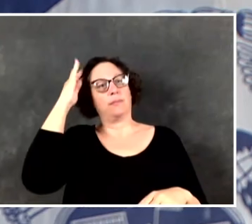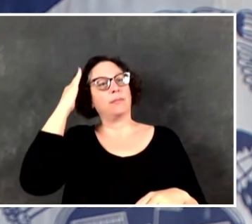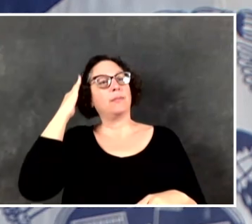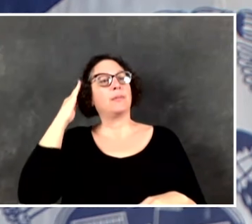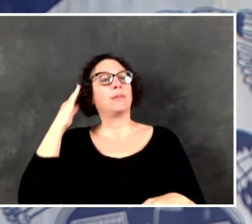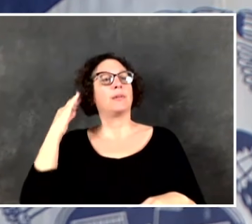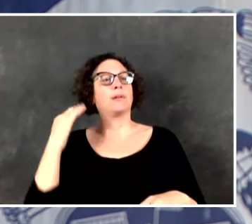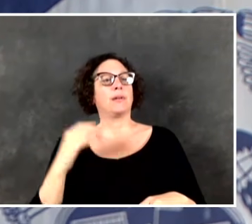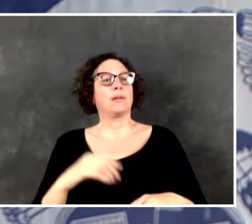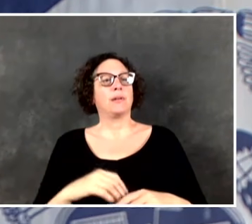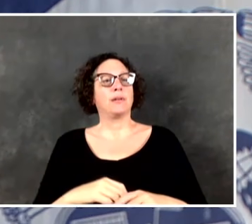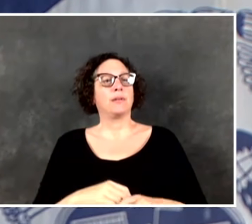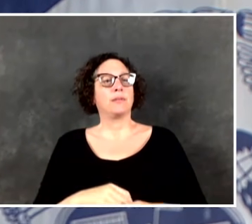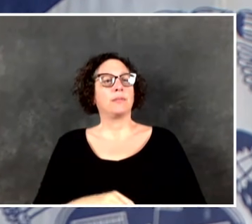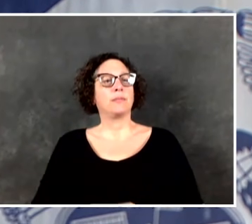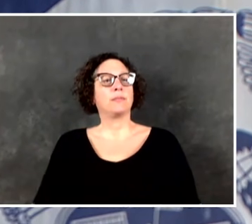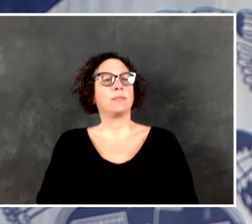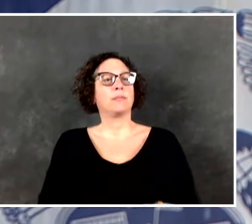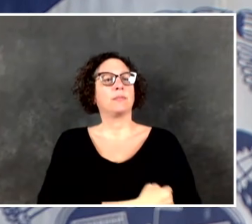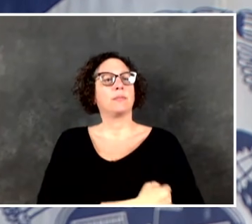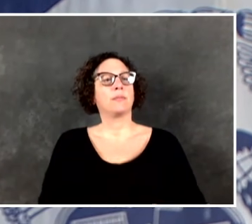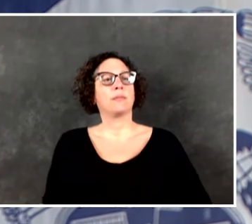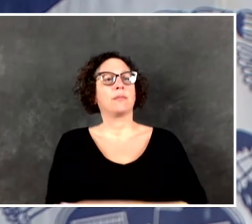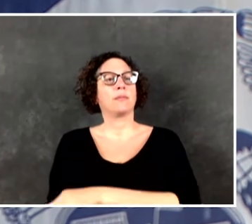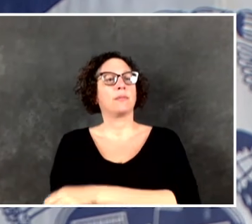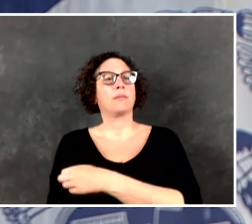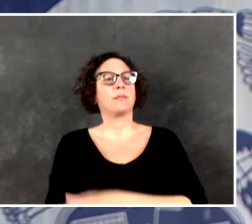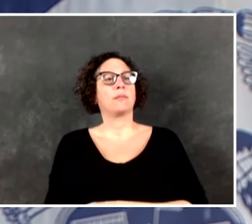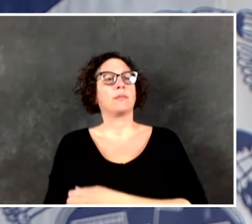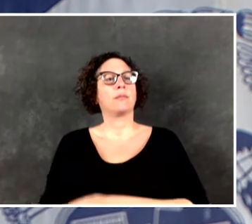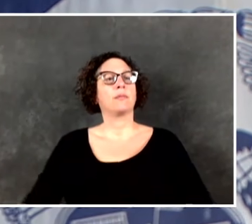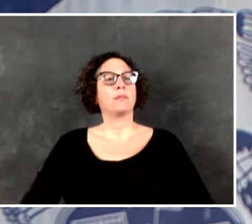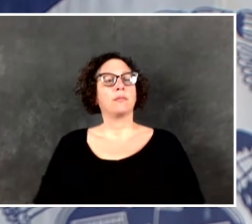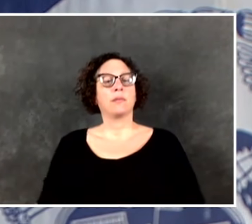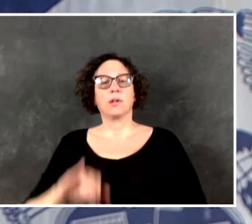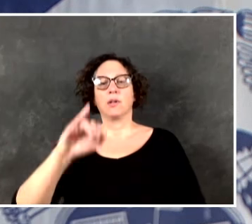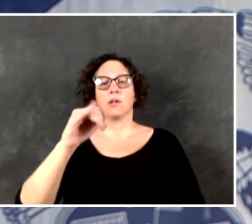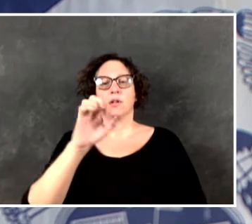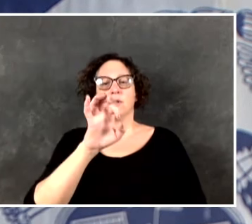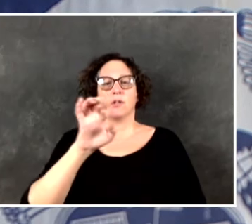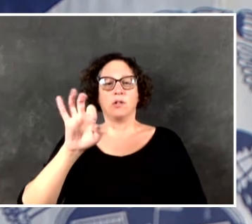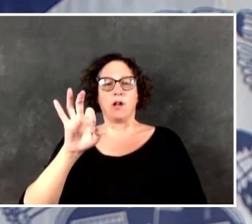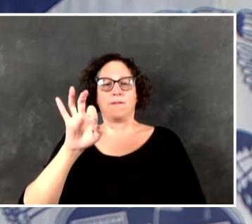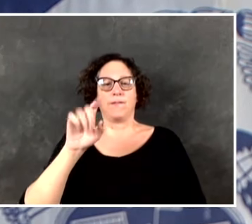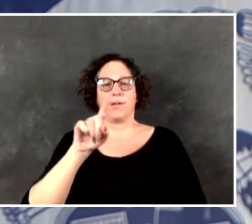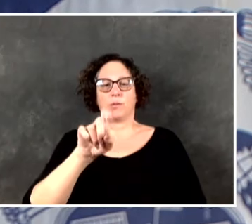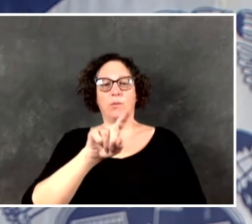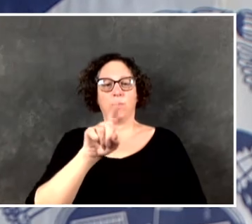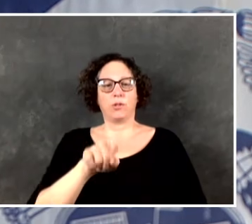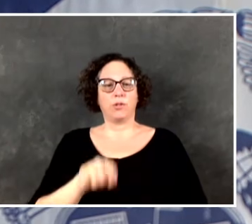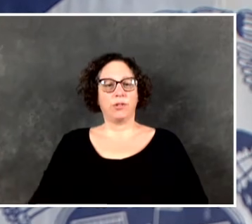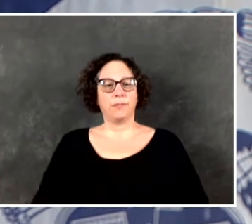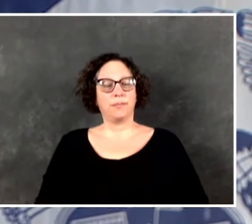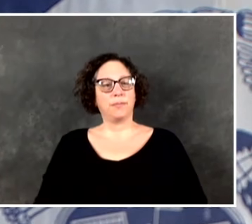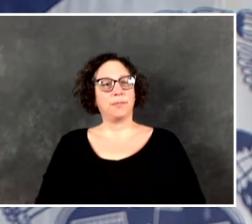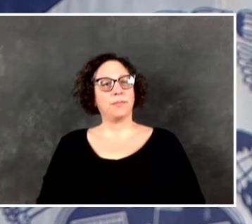FOR PELEOP AND.